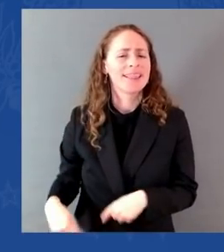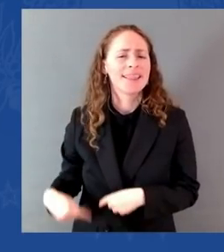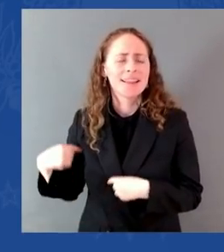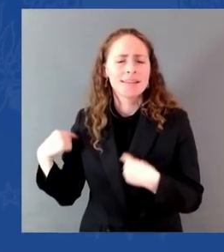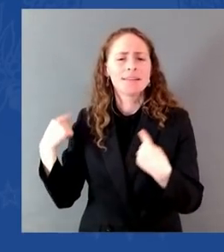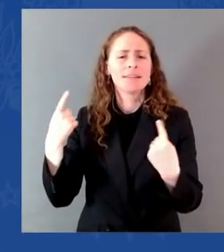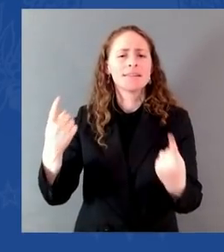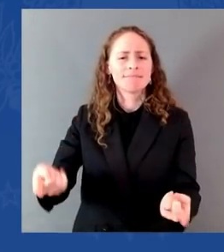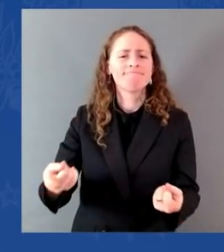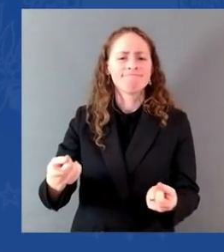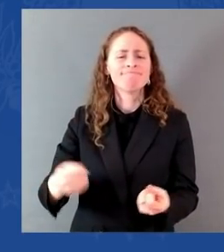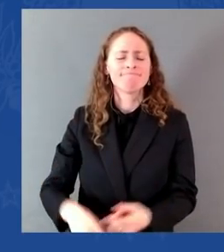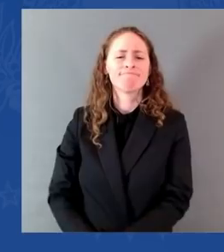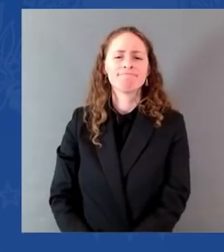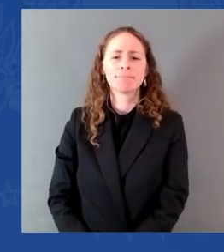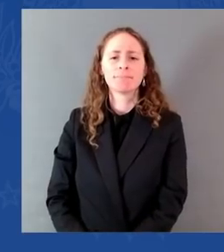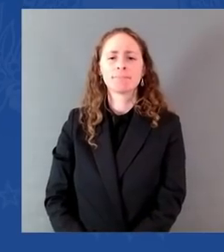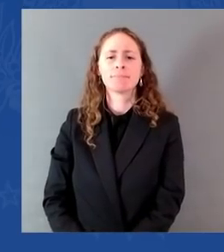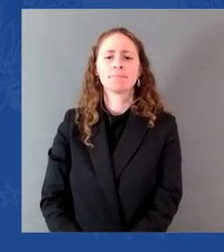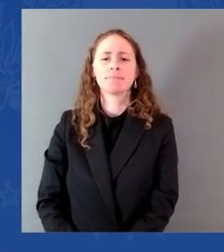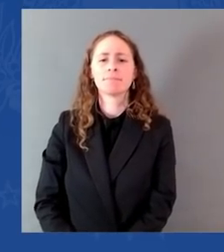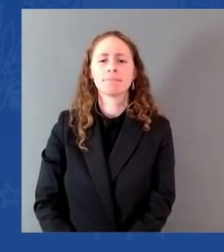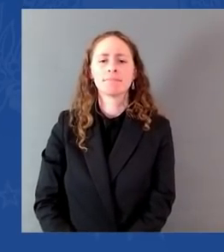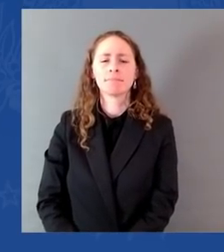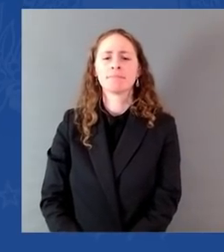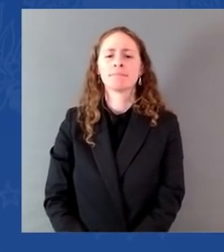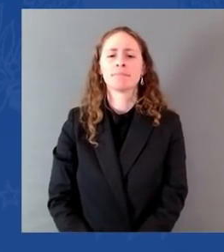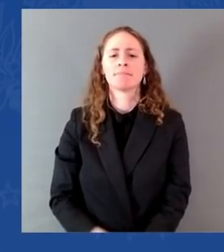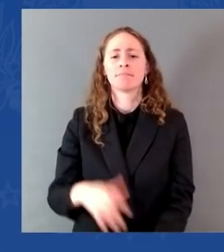But guess what? It's going to be "Infrastructure Decade" now, man.